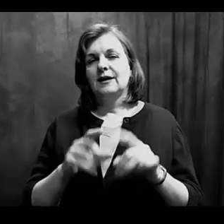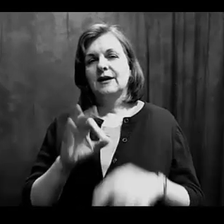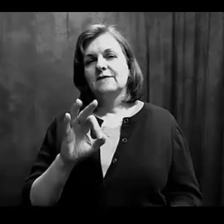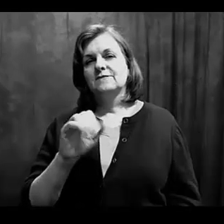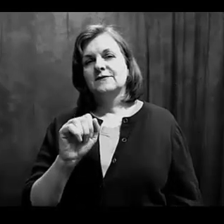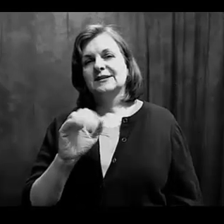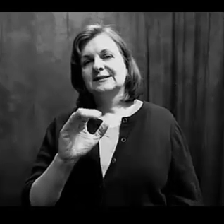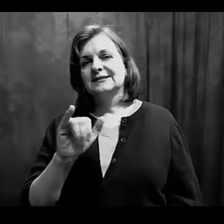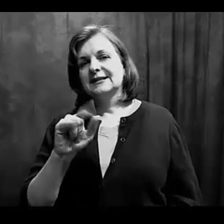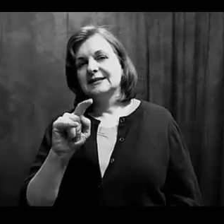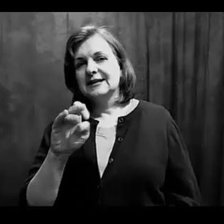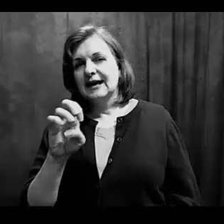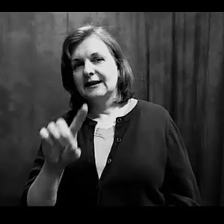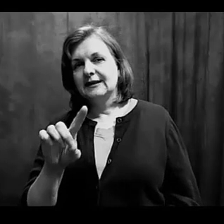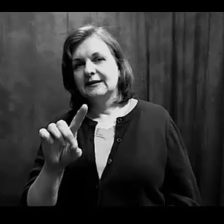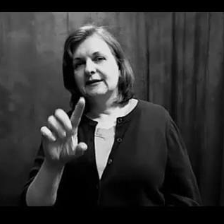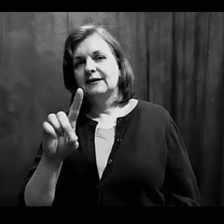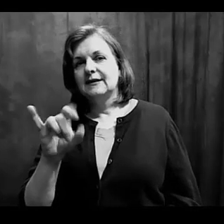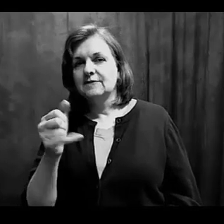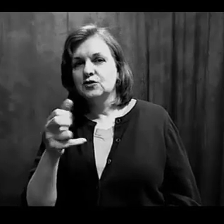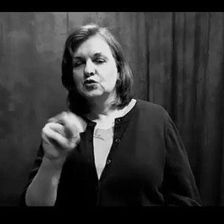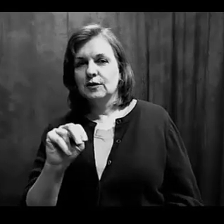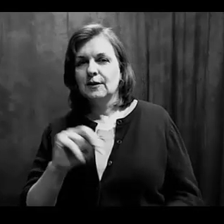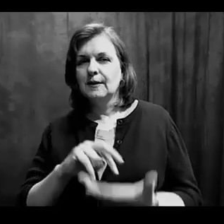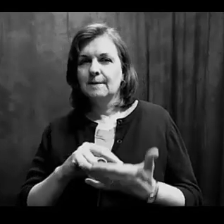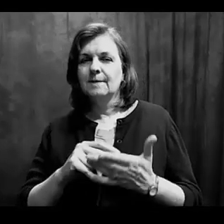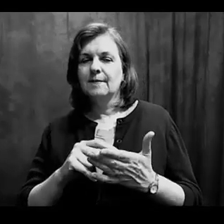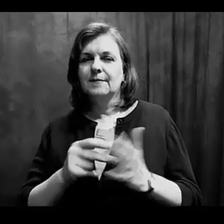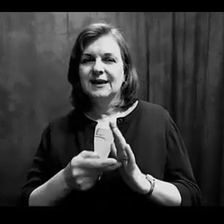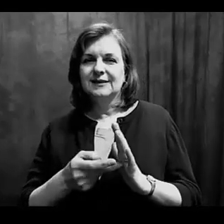facilitated diffusion is going to need high amounts of energy